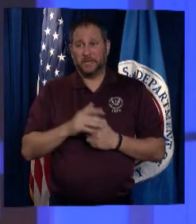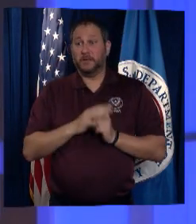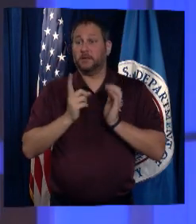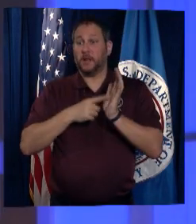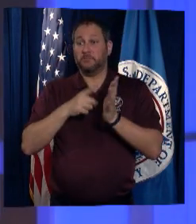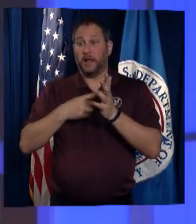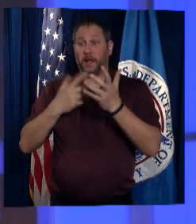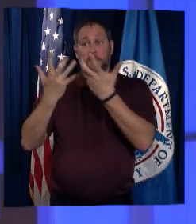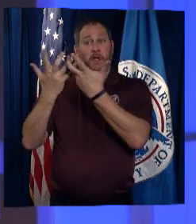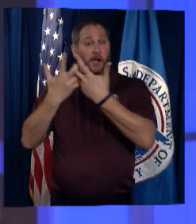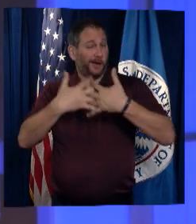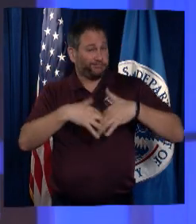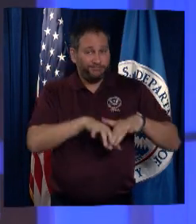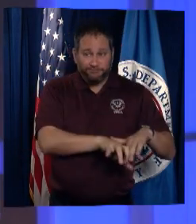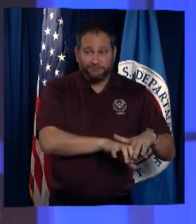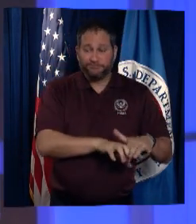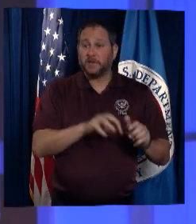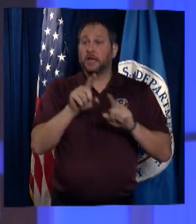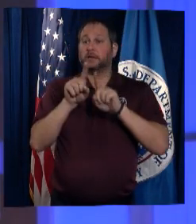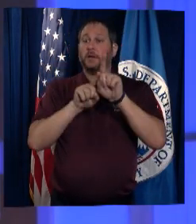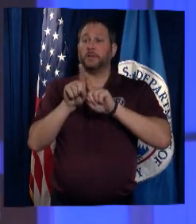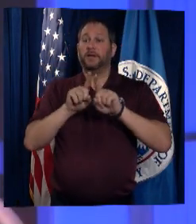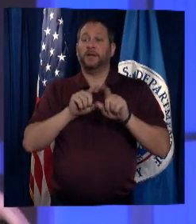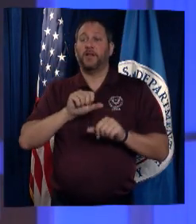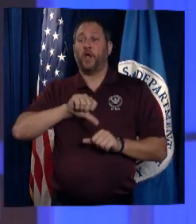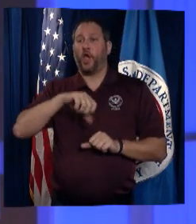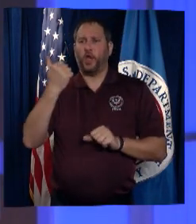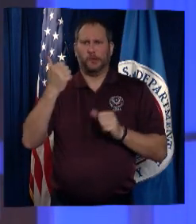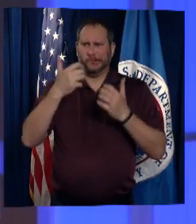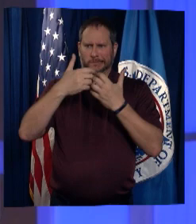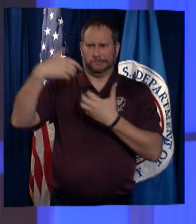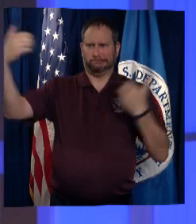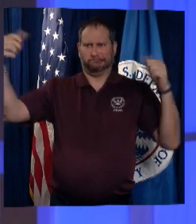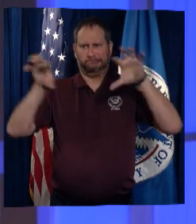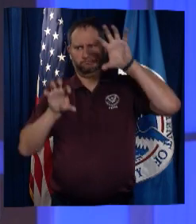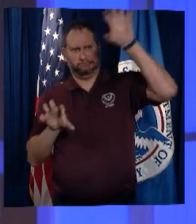illustrate, please raise your hand if you have never experienced another